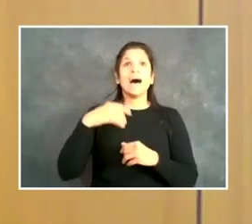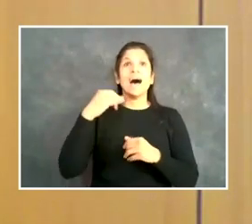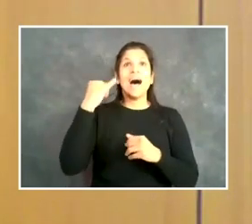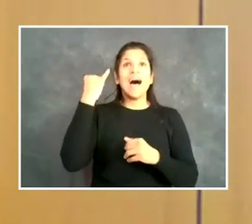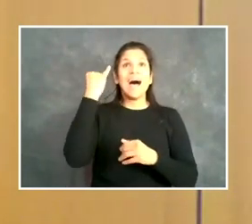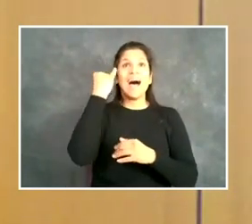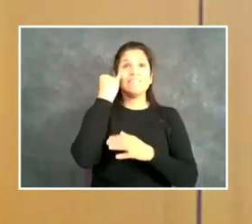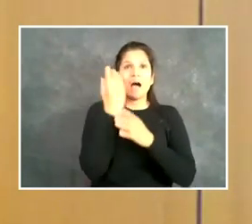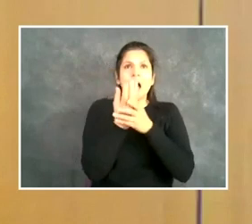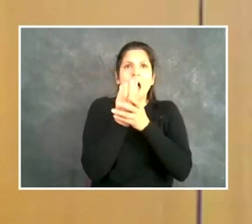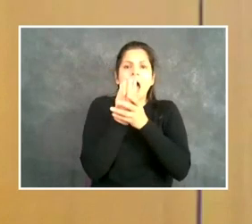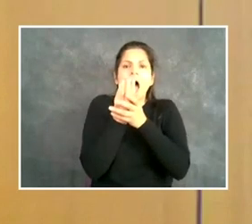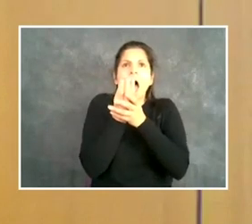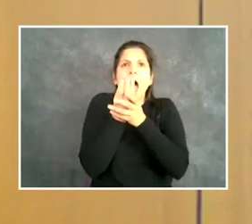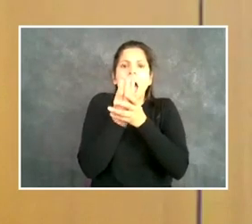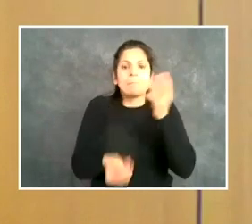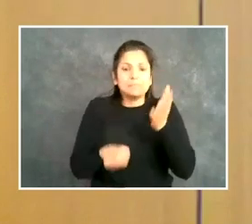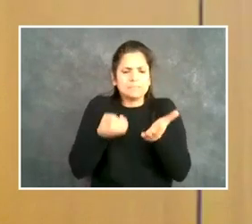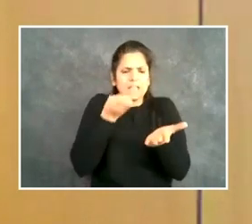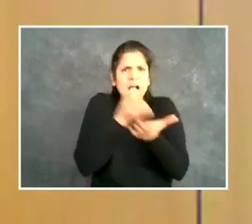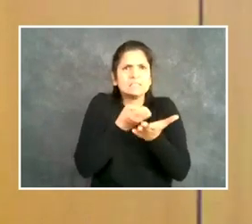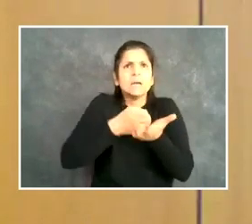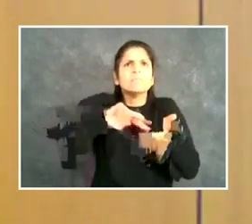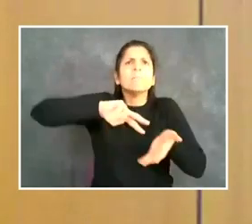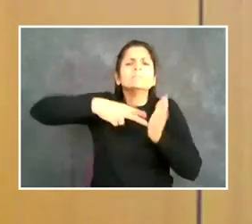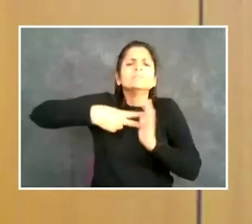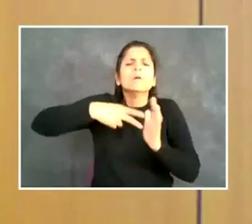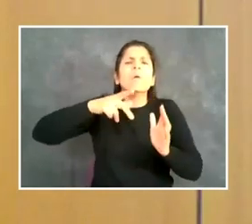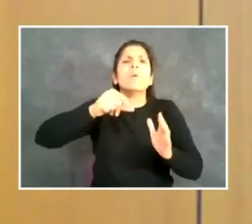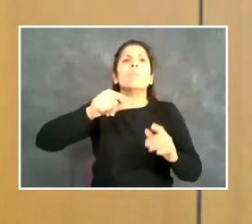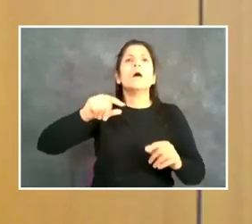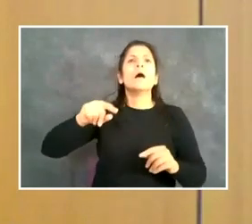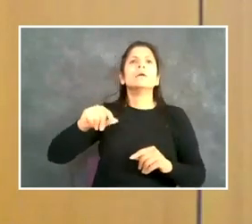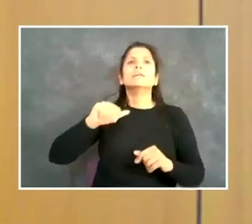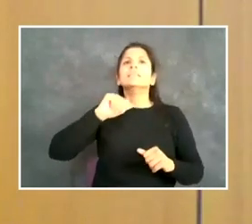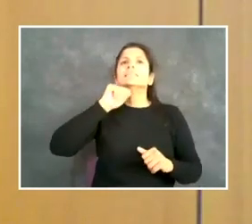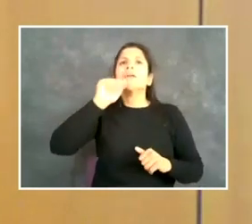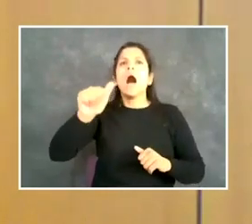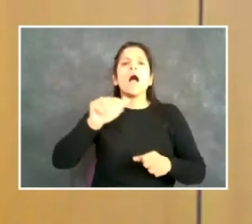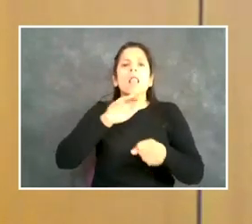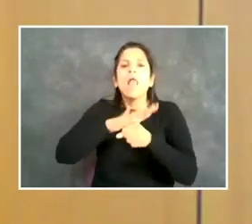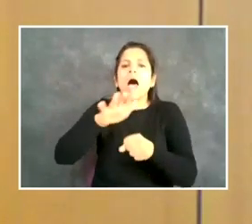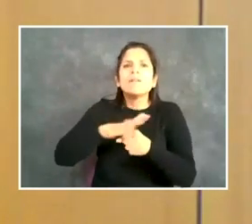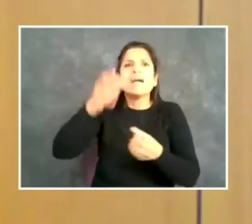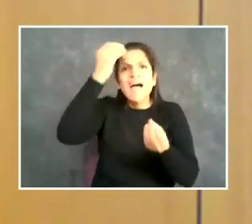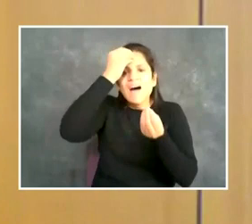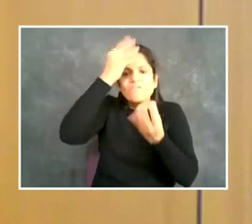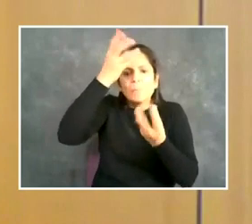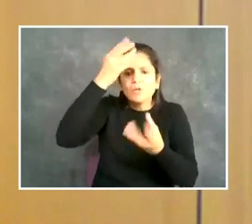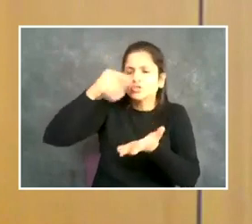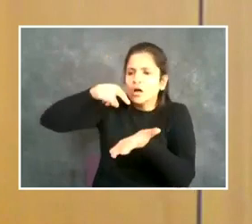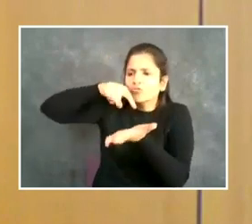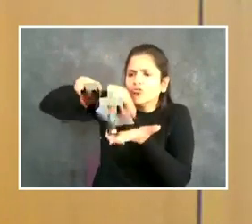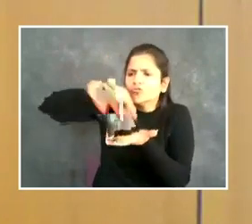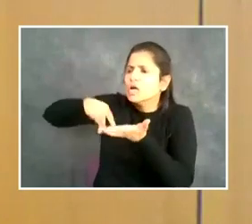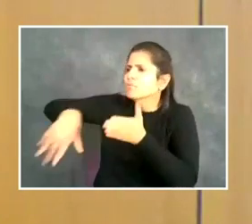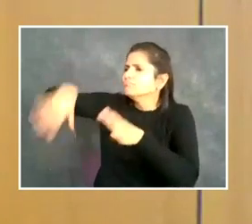GREAT QUESTION. WHEN WE SAY THAT THERE IS AN ABSENCE OF EVIDENCE, IT MEANS THAT THERE ARE NOT A GOOD